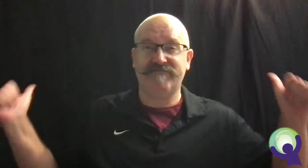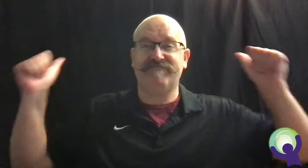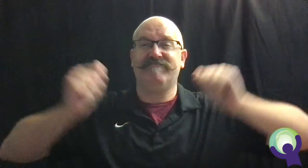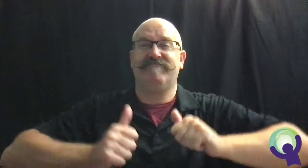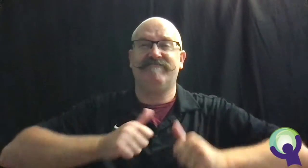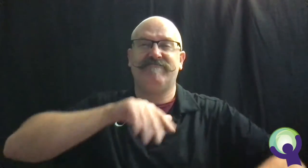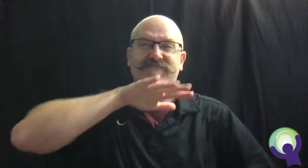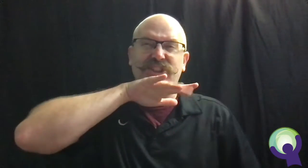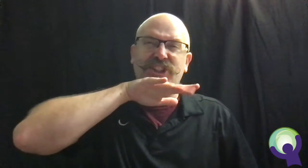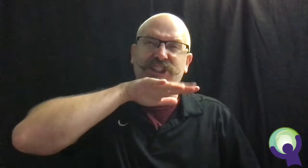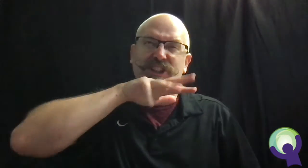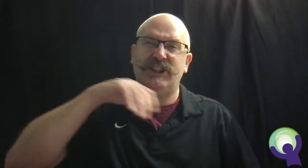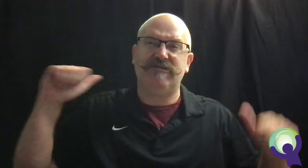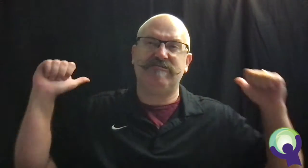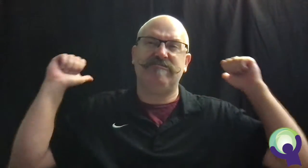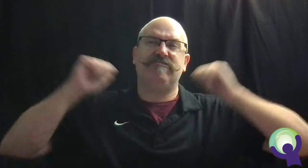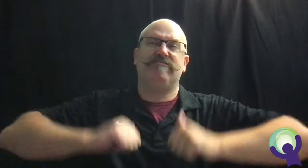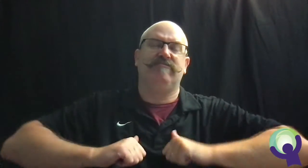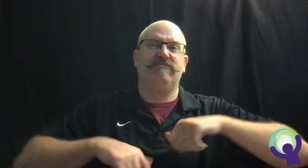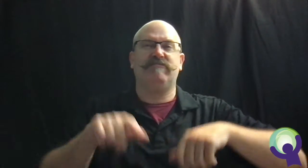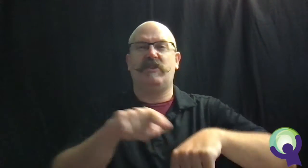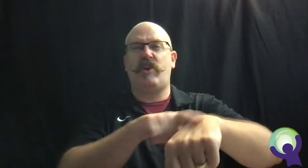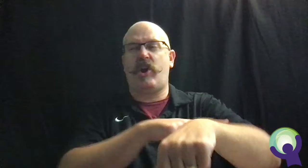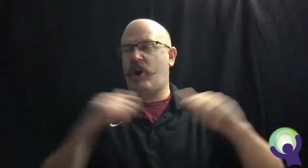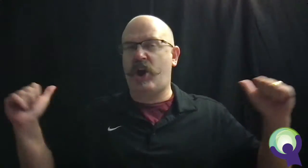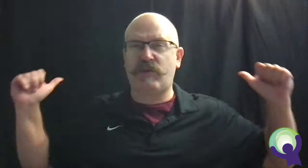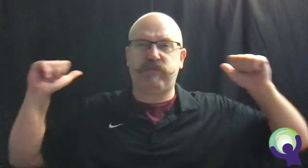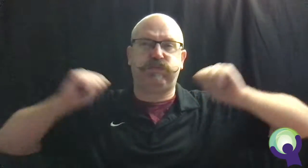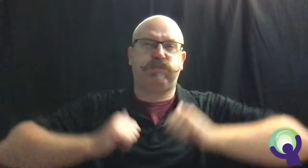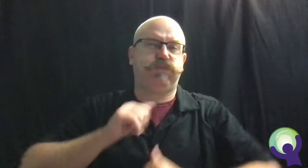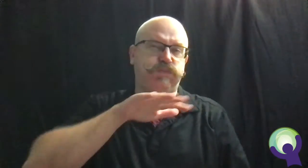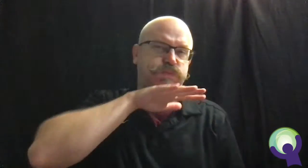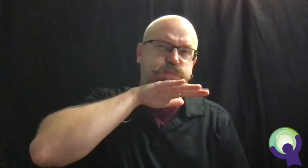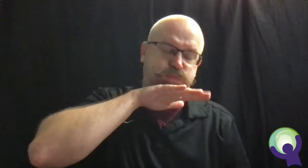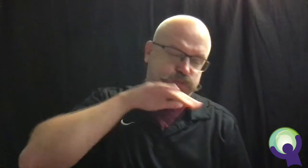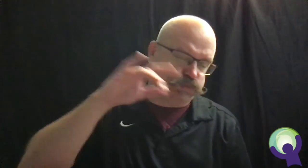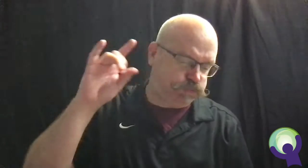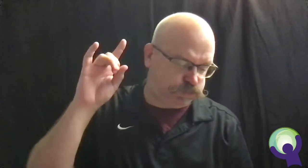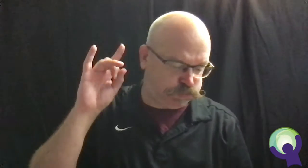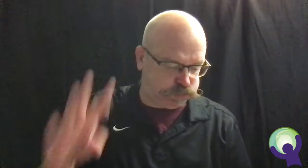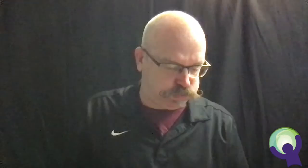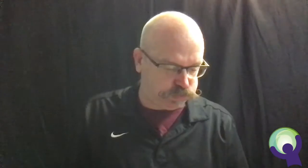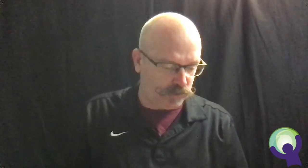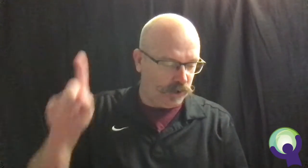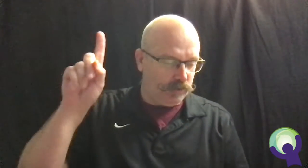She wore a long, dirty coat and she lay down across a row of seats